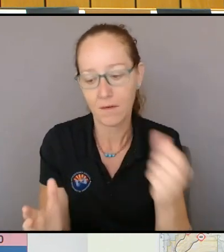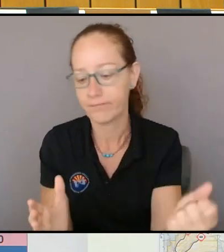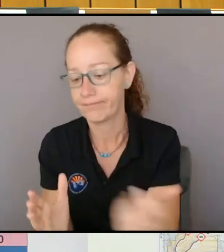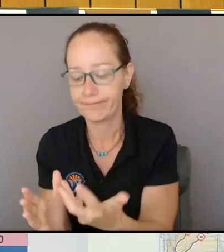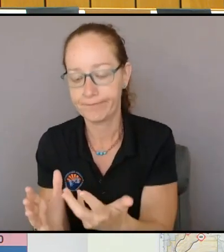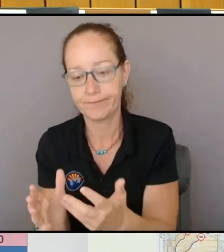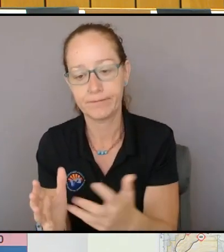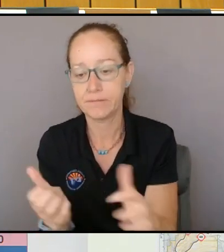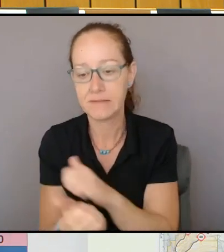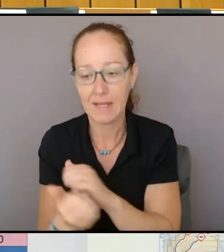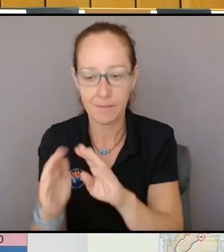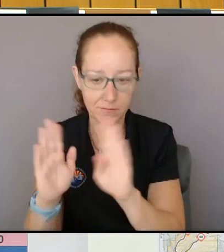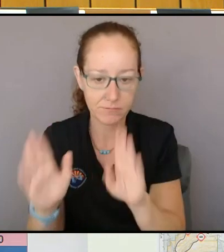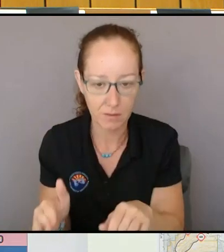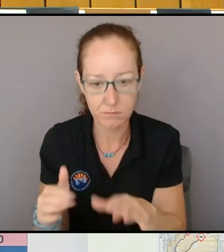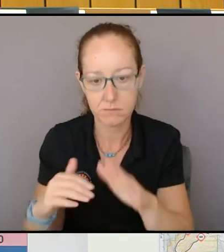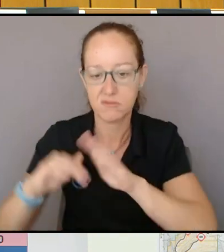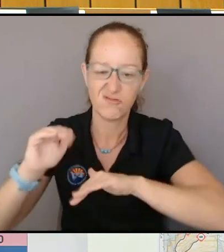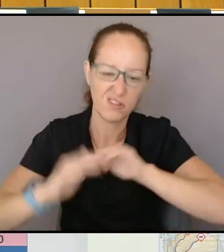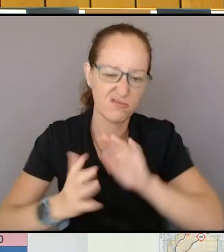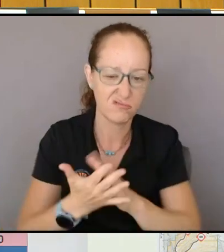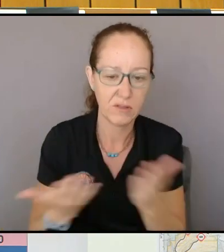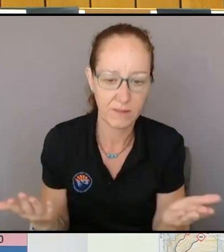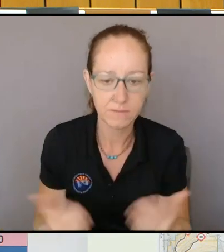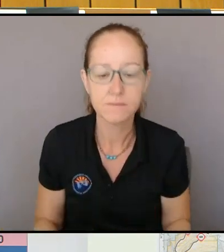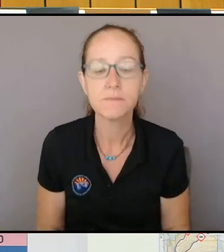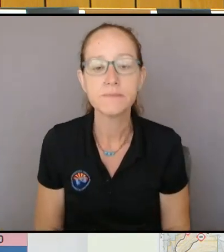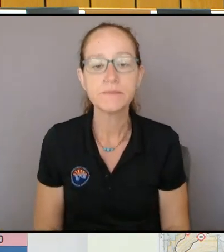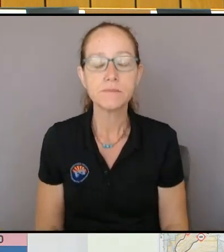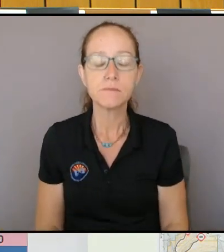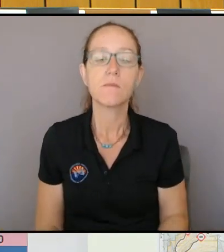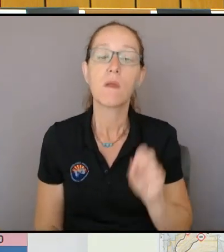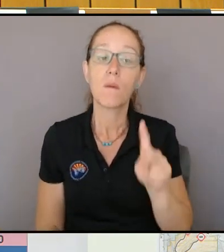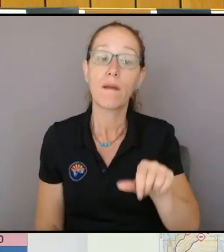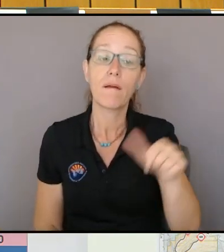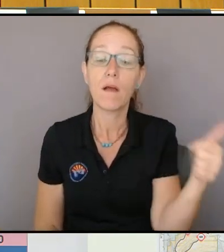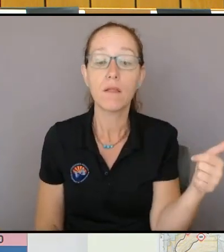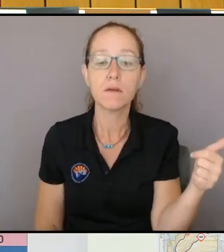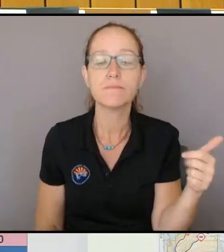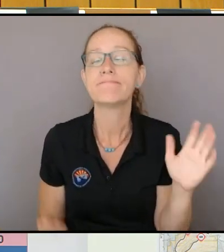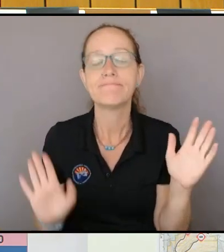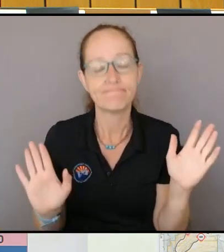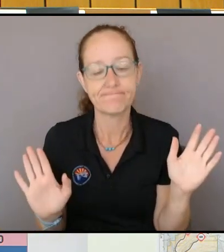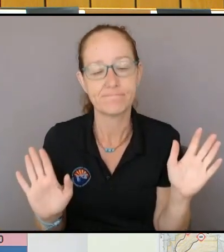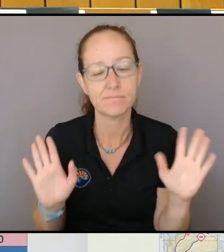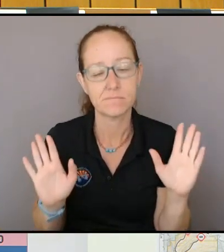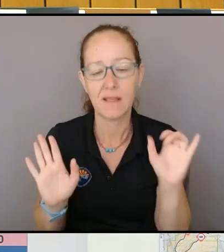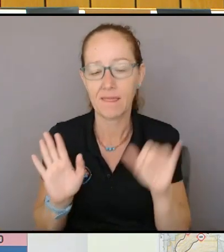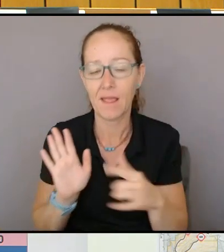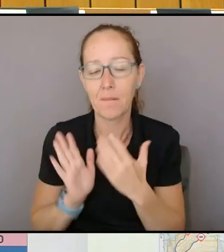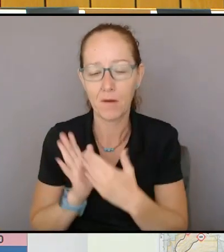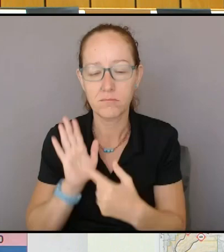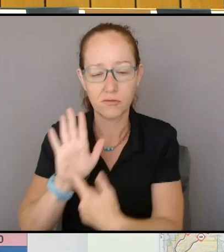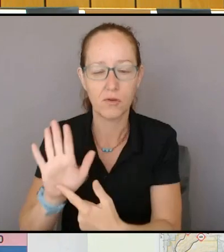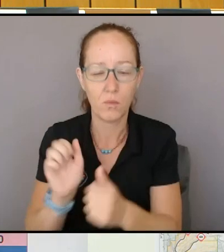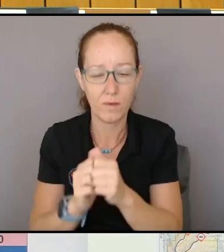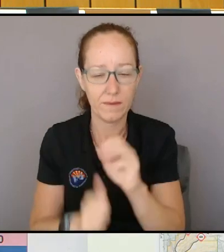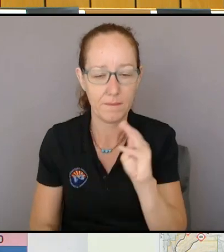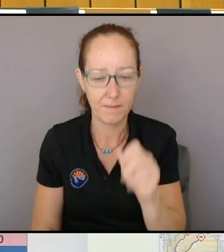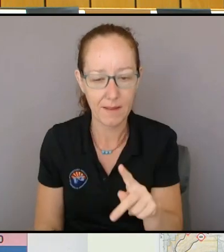that there's a line that-- well I'll just do that at the map. It'll be easier that way. And I'm